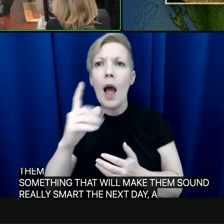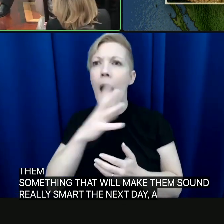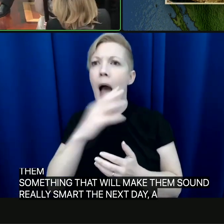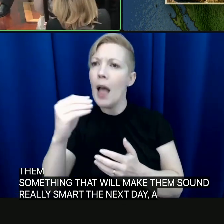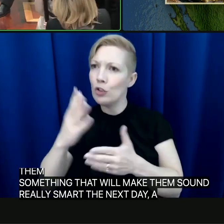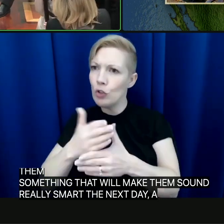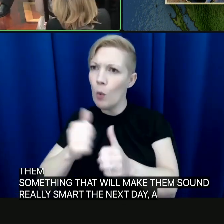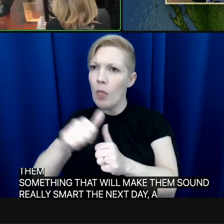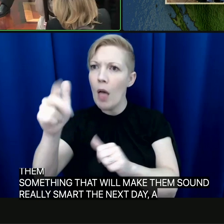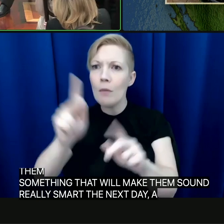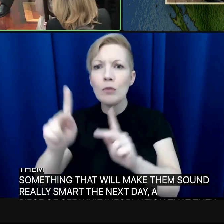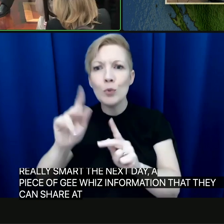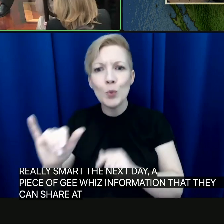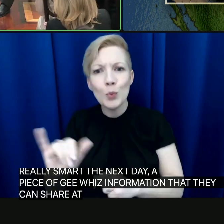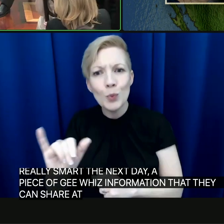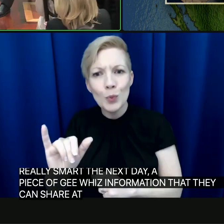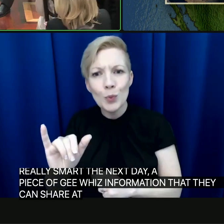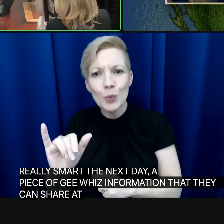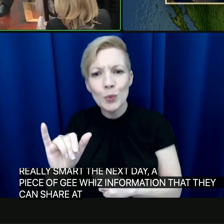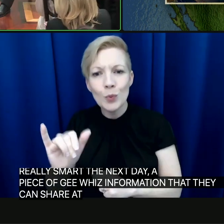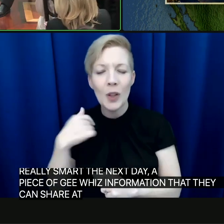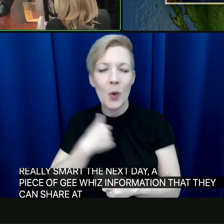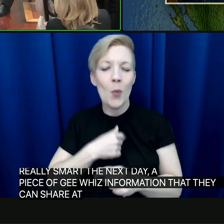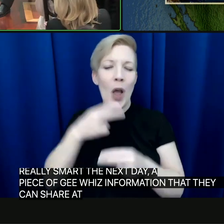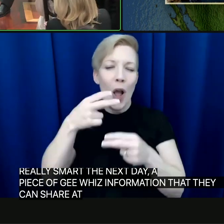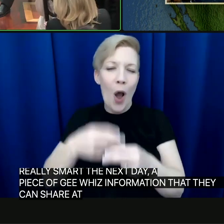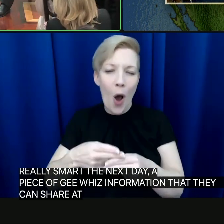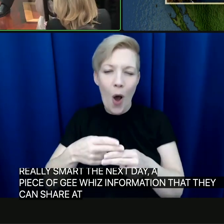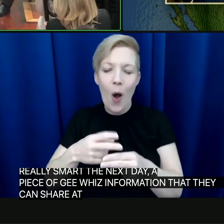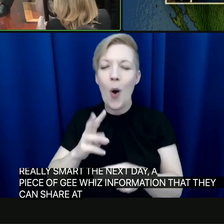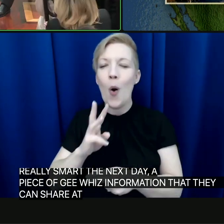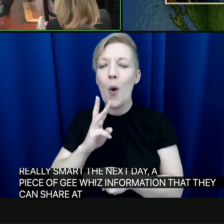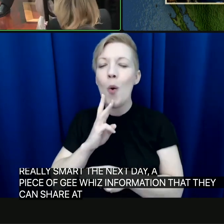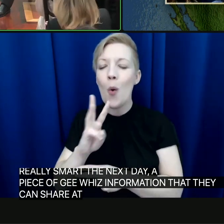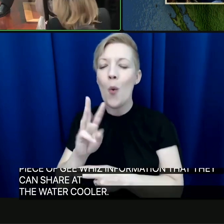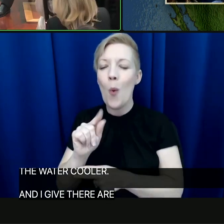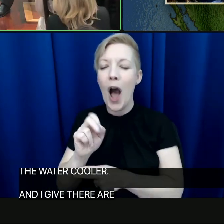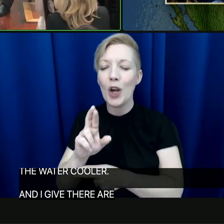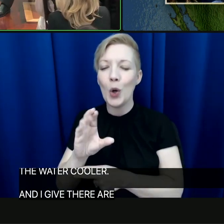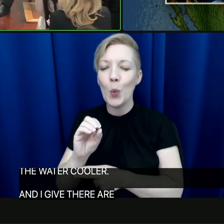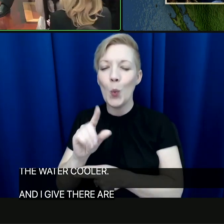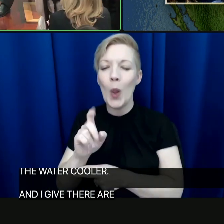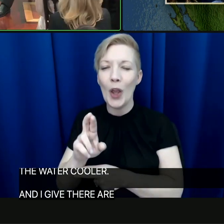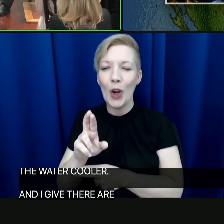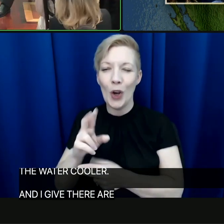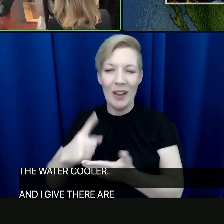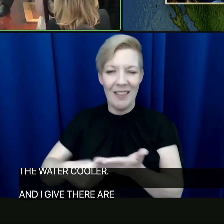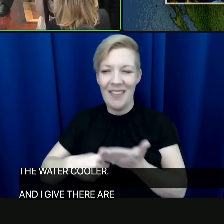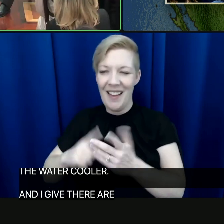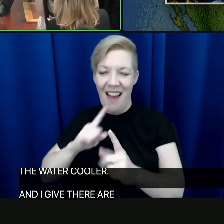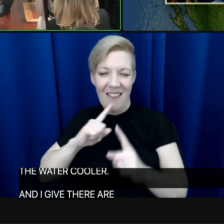I guess there are now water coolers. We can fill up our water bottles and. But that's and that's what we do with this